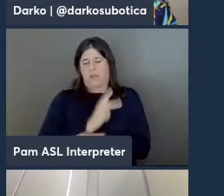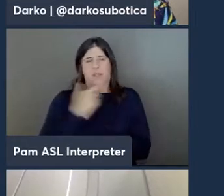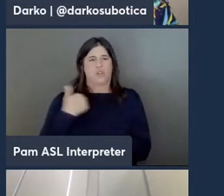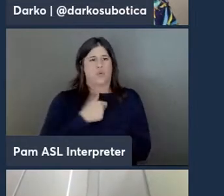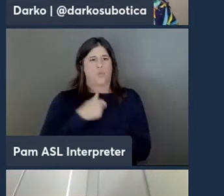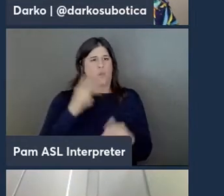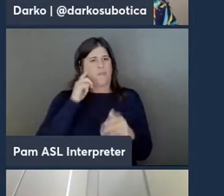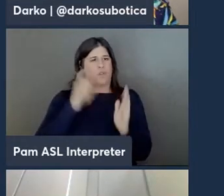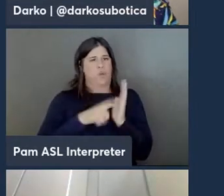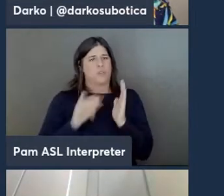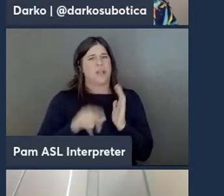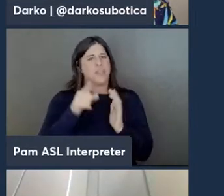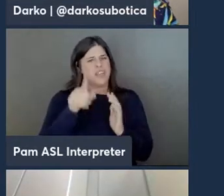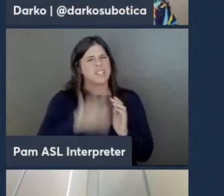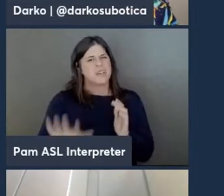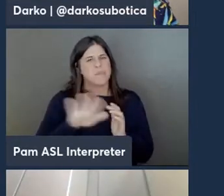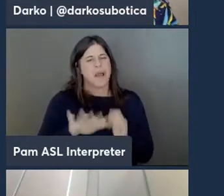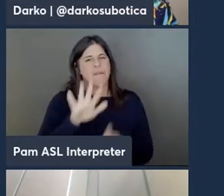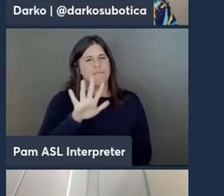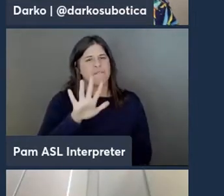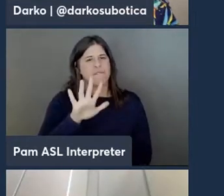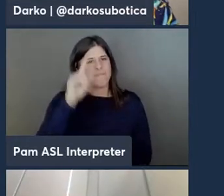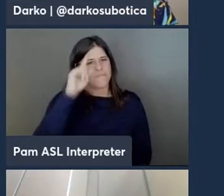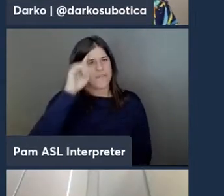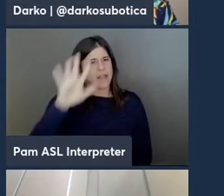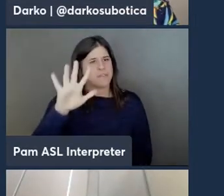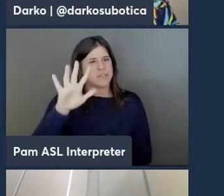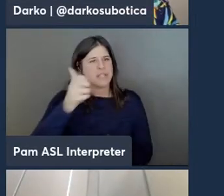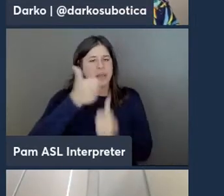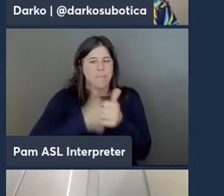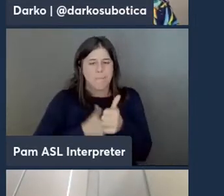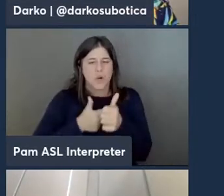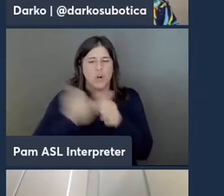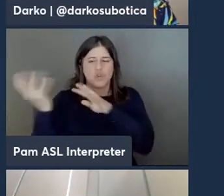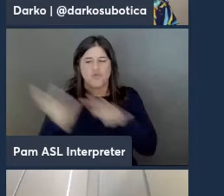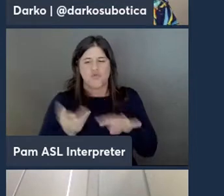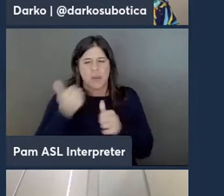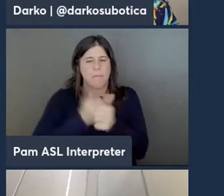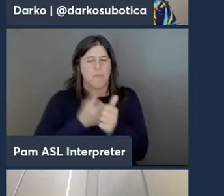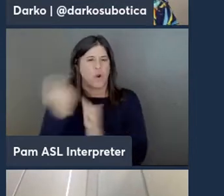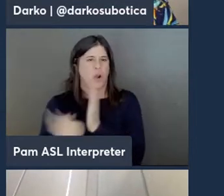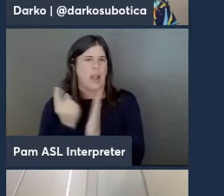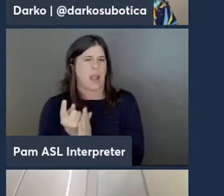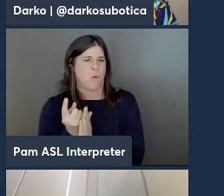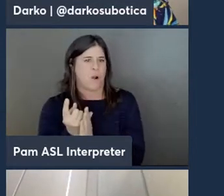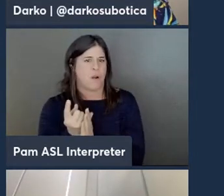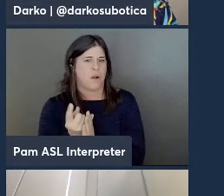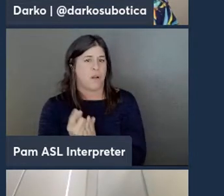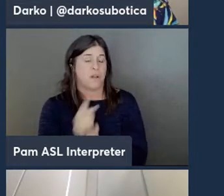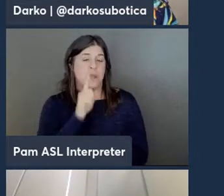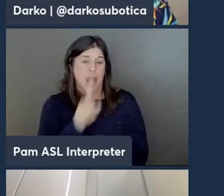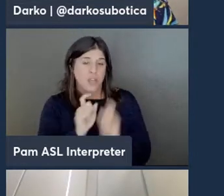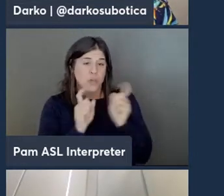this is about five cents per stream per hour. So this is actually giving you lots of cost savings,